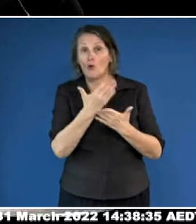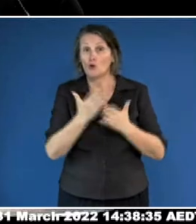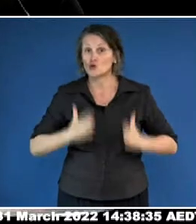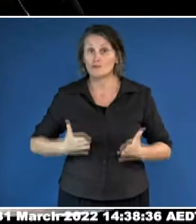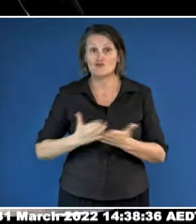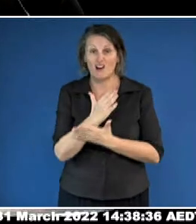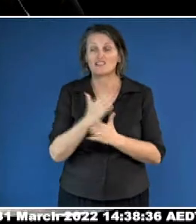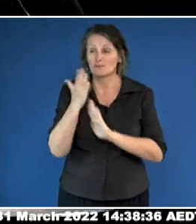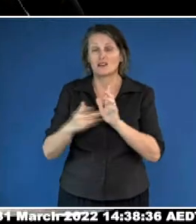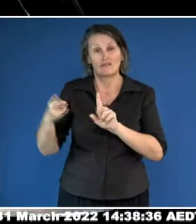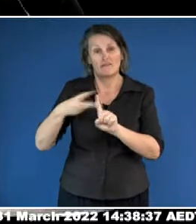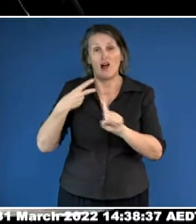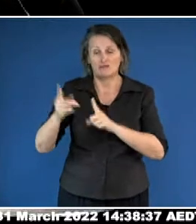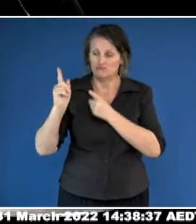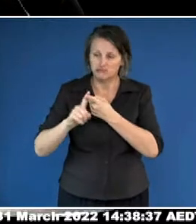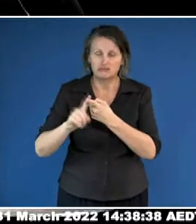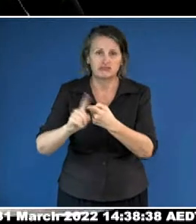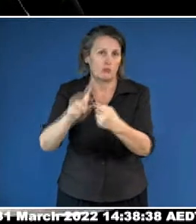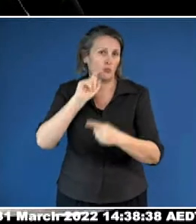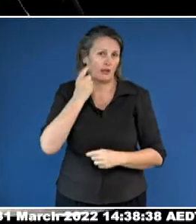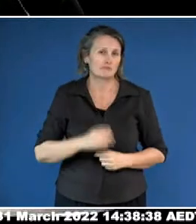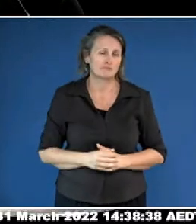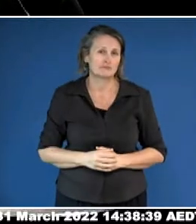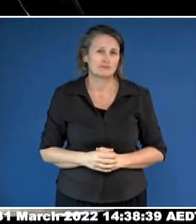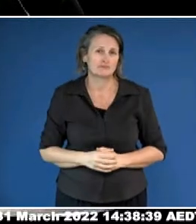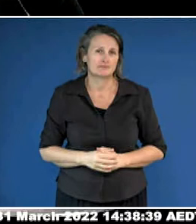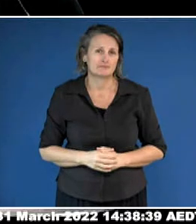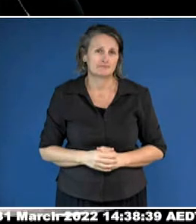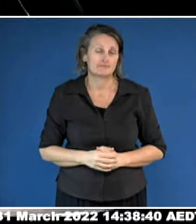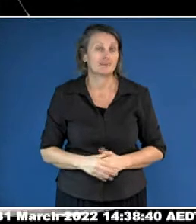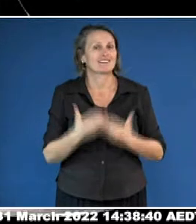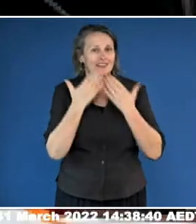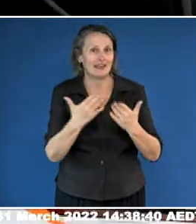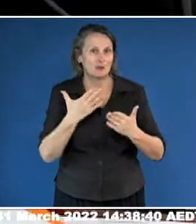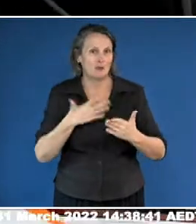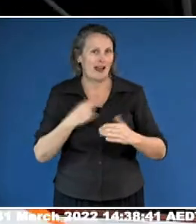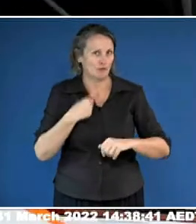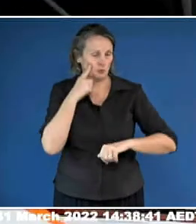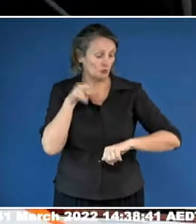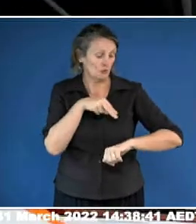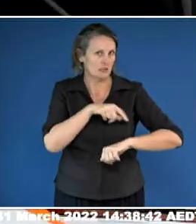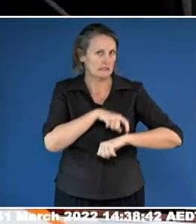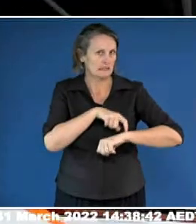I'm going to have to keep an eye on the time because I don't want us to miss out on some of the things I know are coming up that we need to talk about.